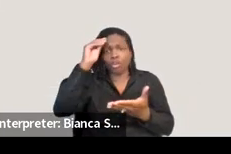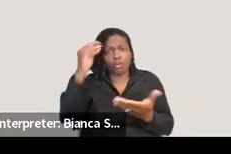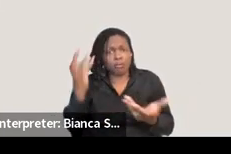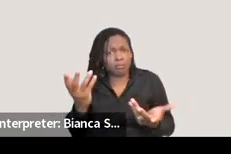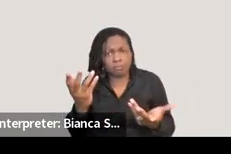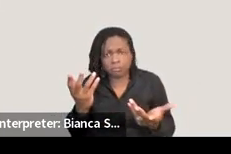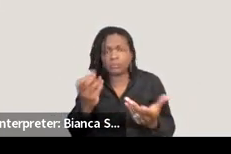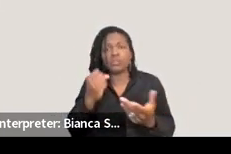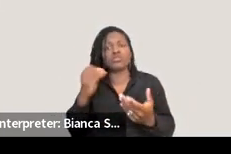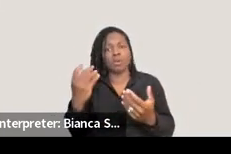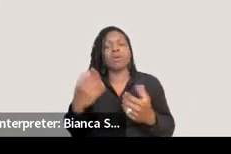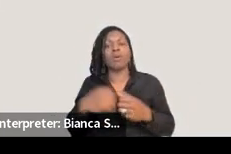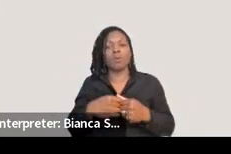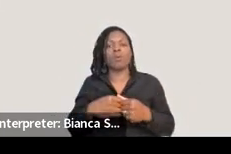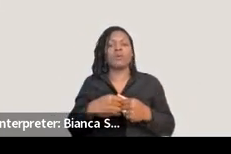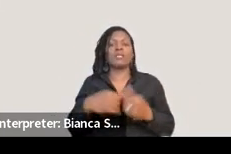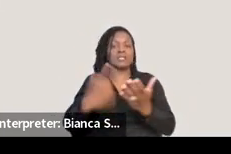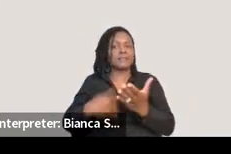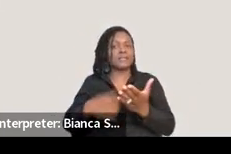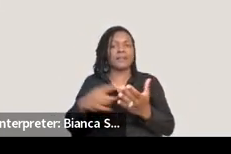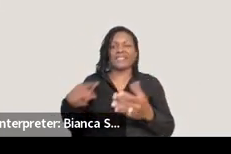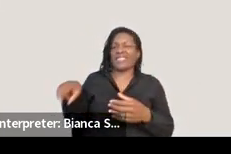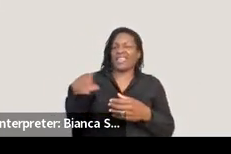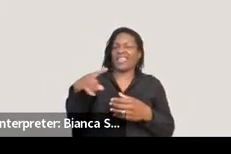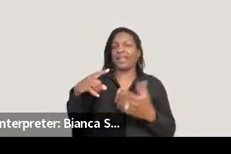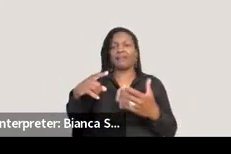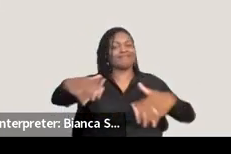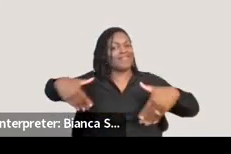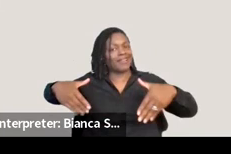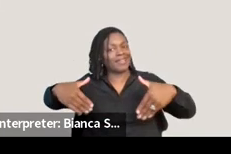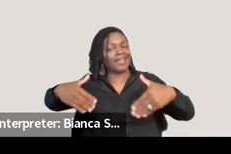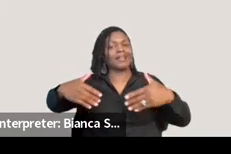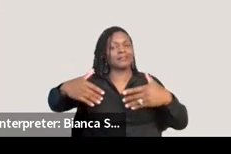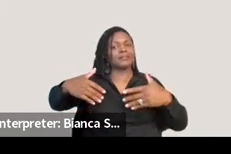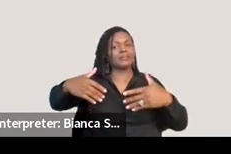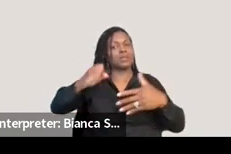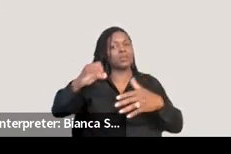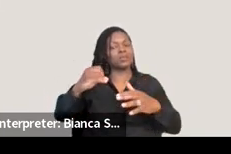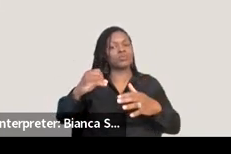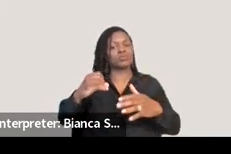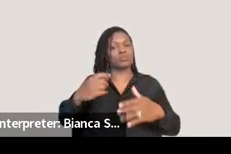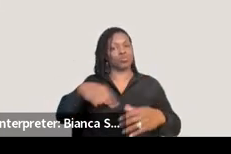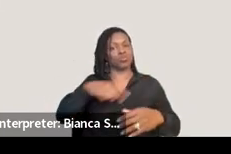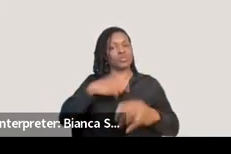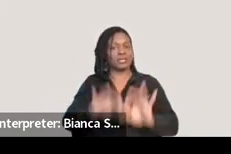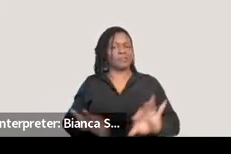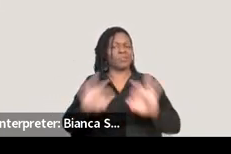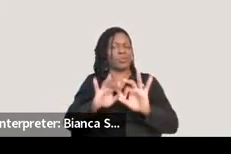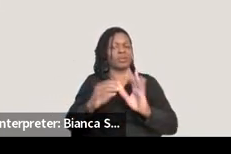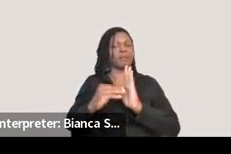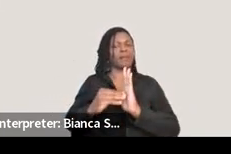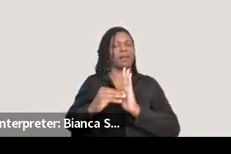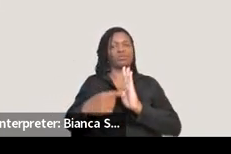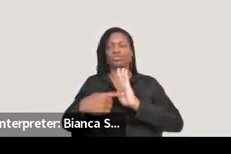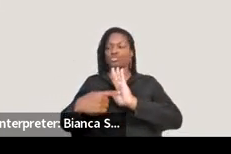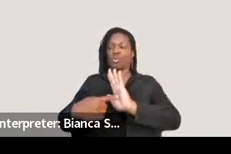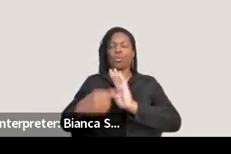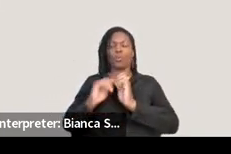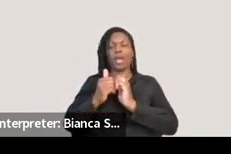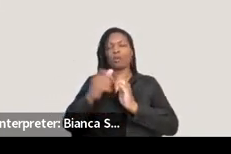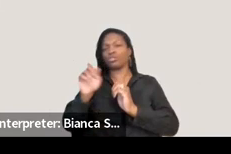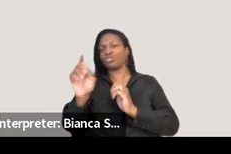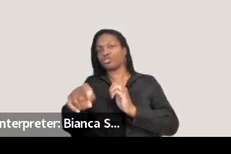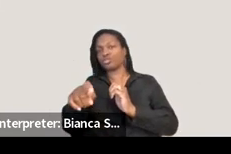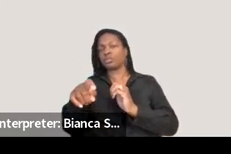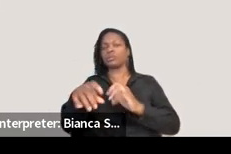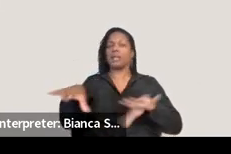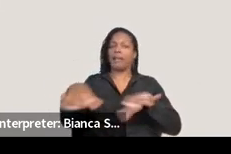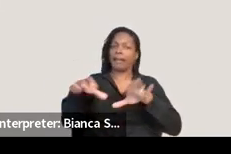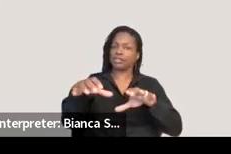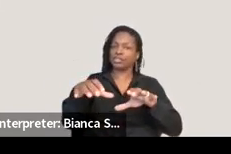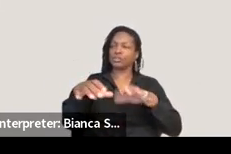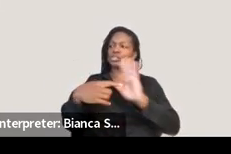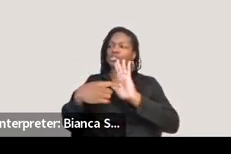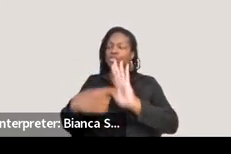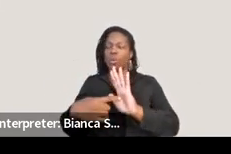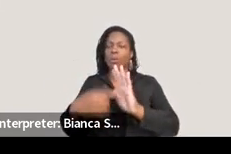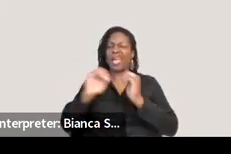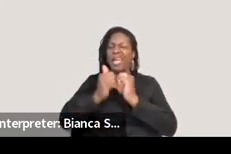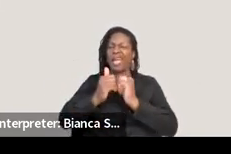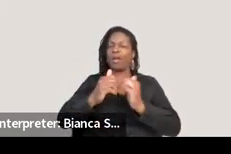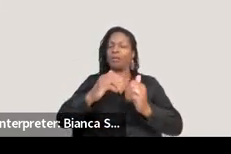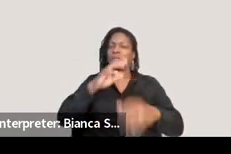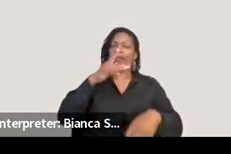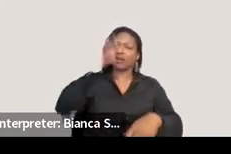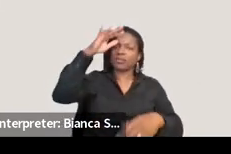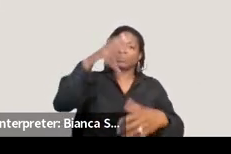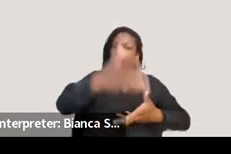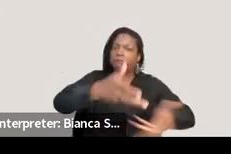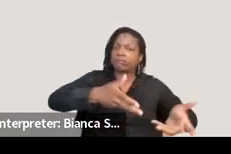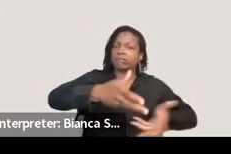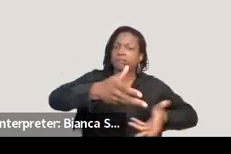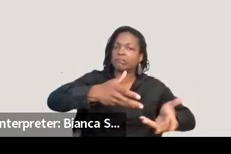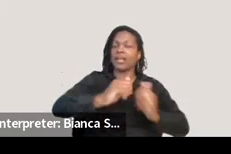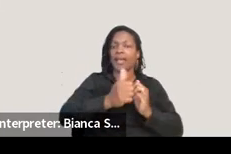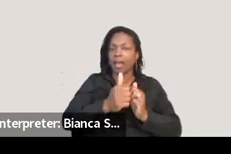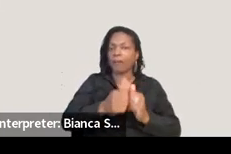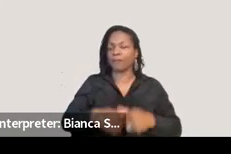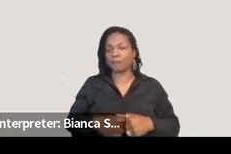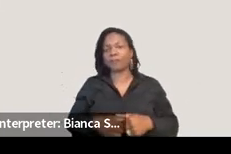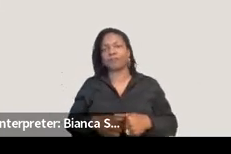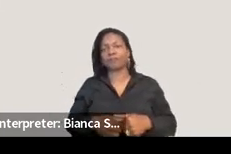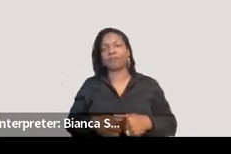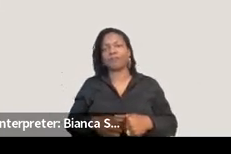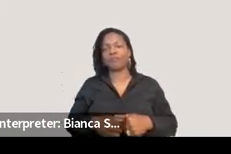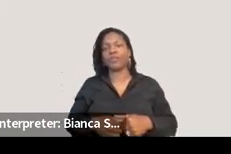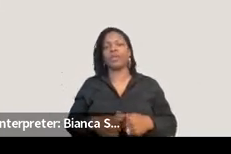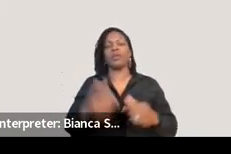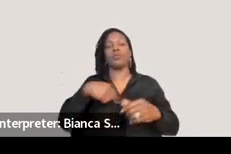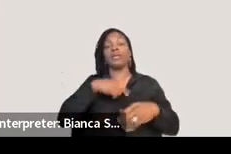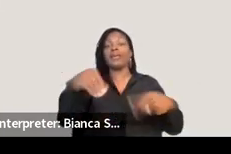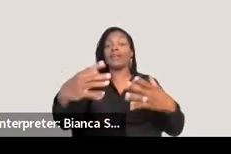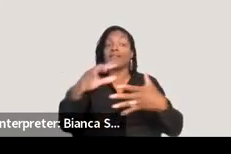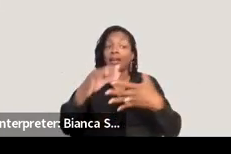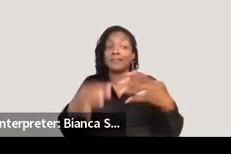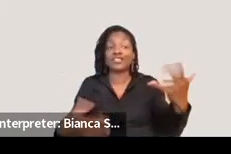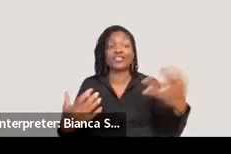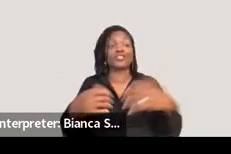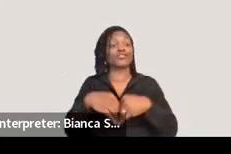So sometimes you have to actually model how it should be done. We should also be training our students to problem solve themselves, explore, their feelings again, give alternative options, respond to social problems, identify consequences of each choice.